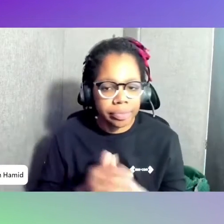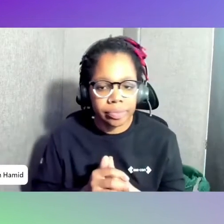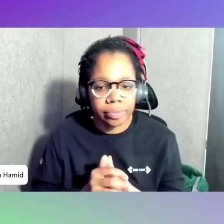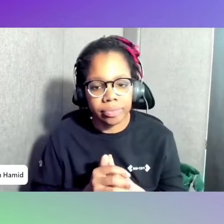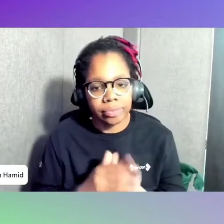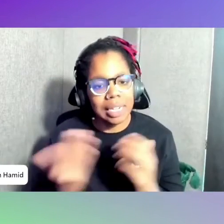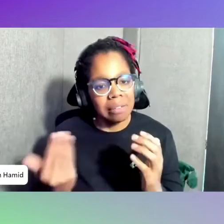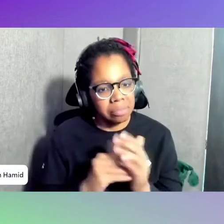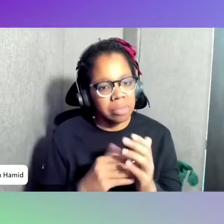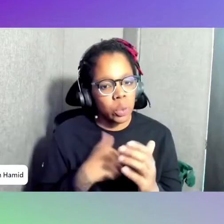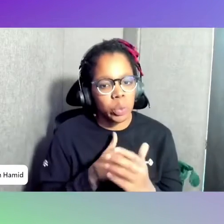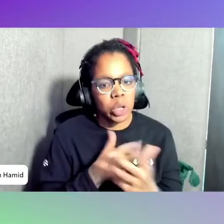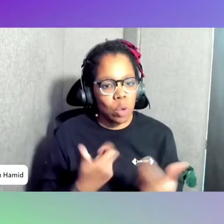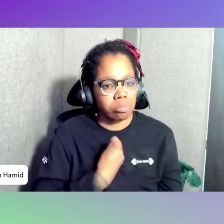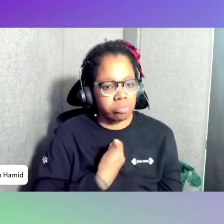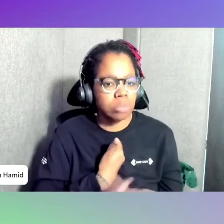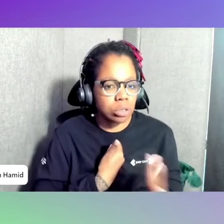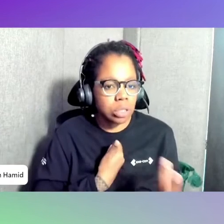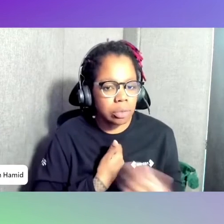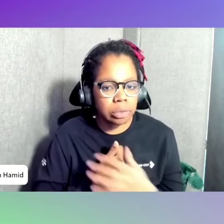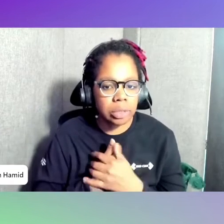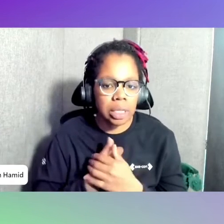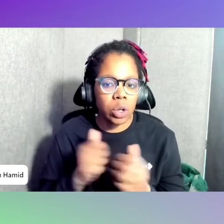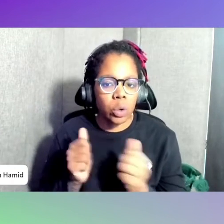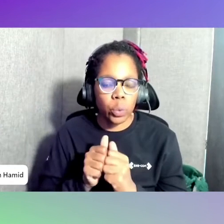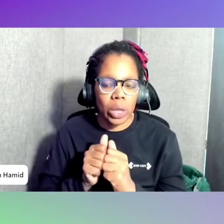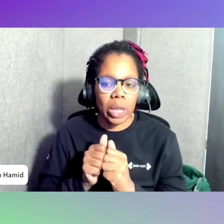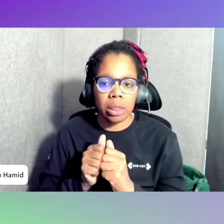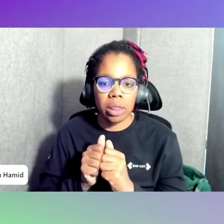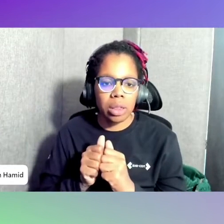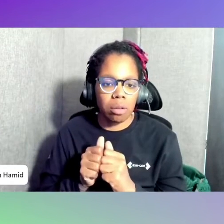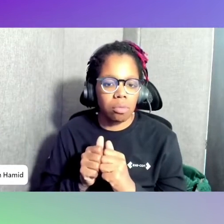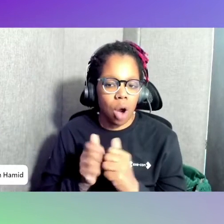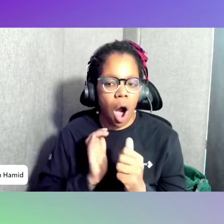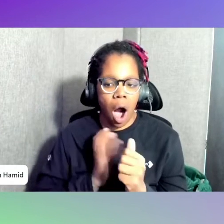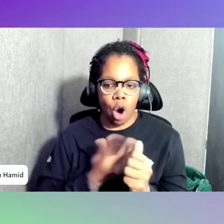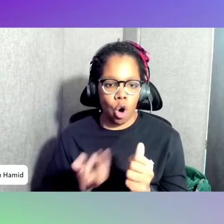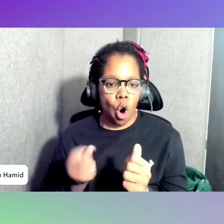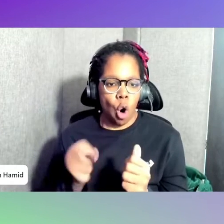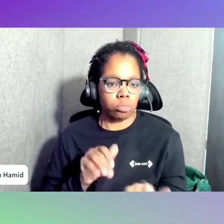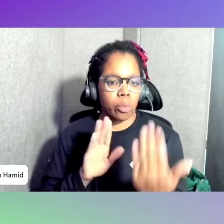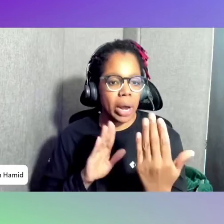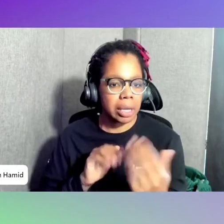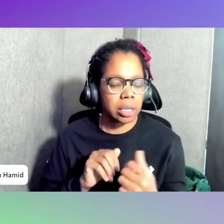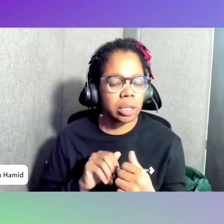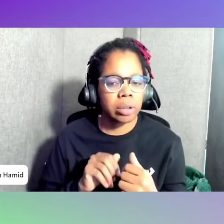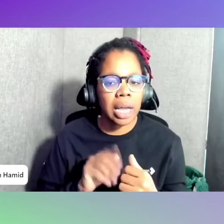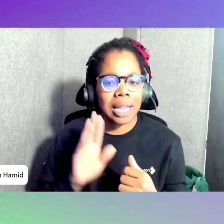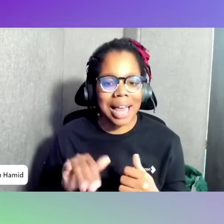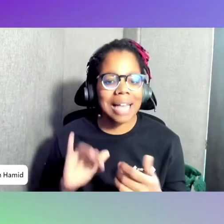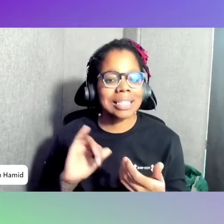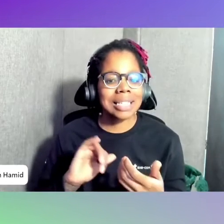create our own designs, and how can we iterate them without having to go back and forth? Again, we wanna do it